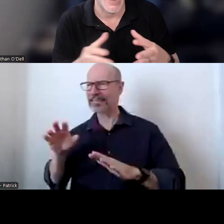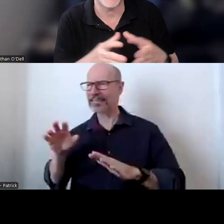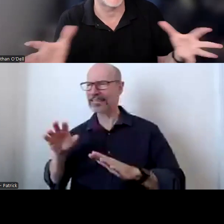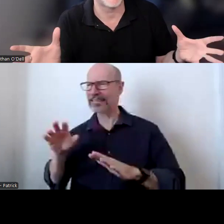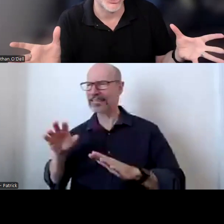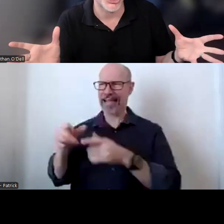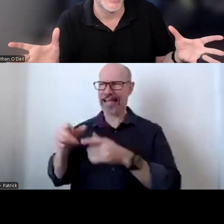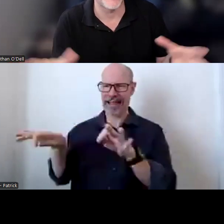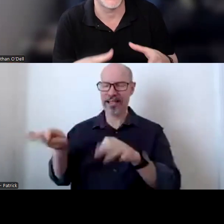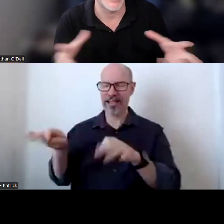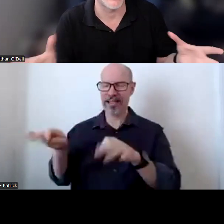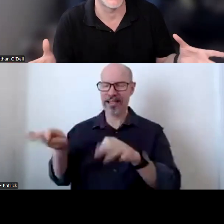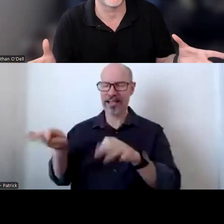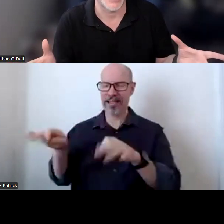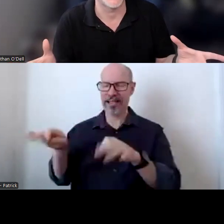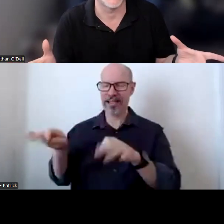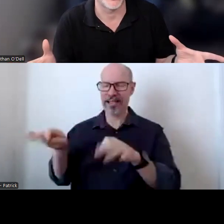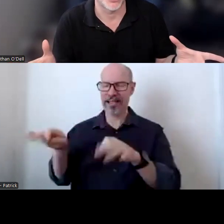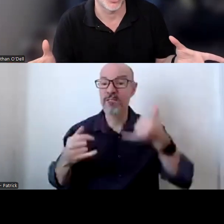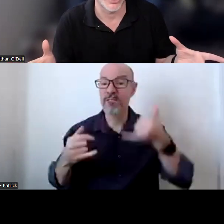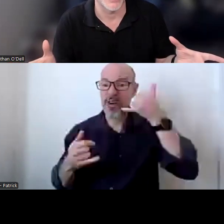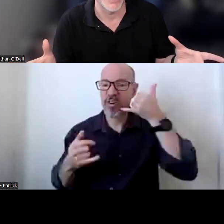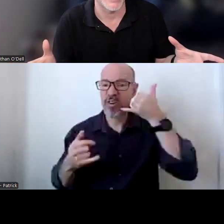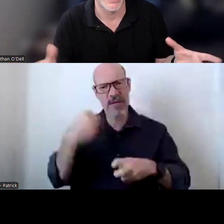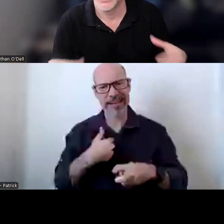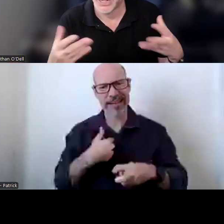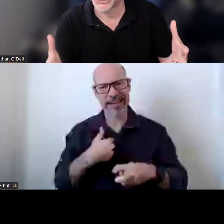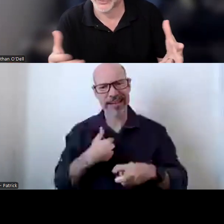I still struggle with the Everybody functions differently and has a different